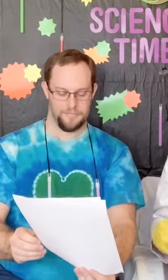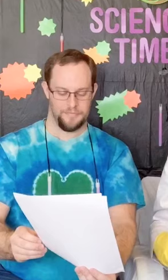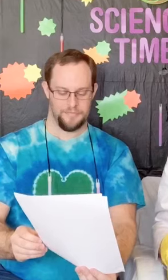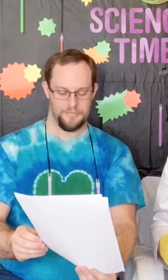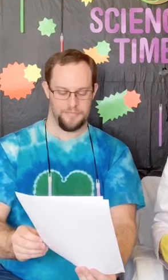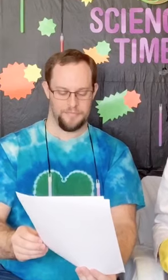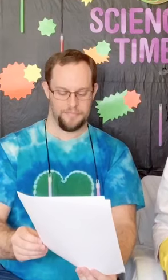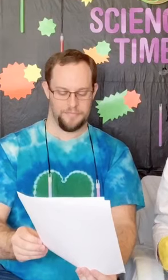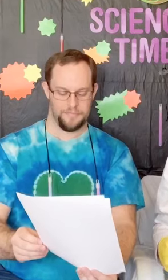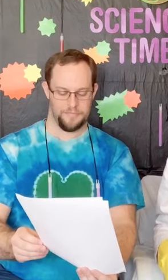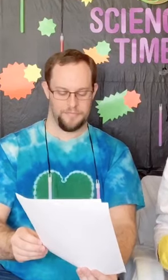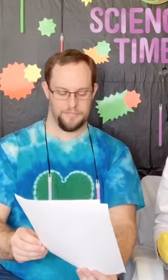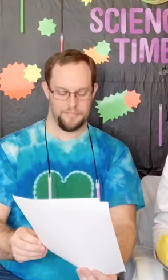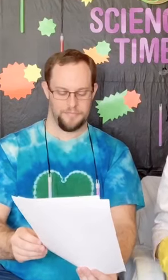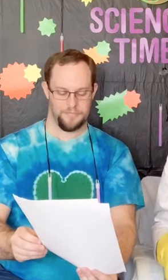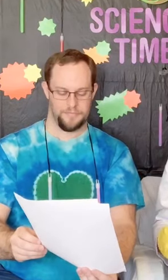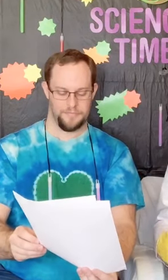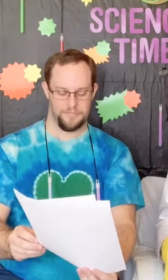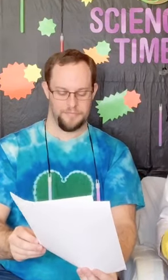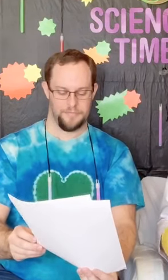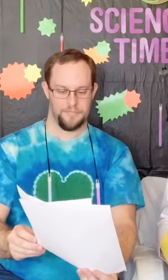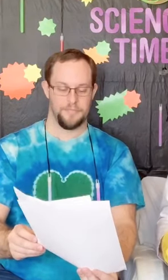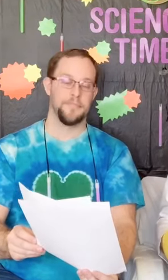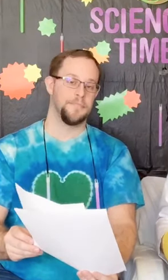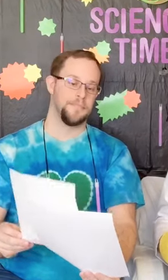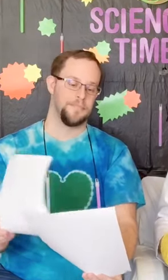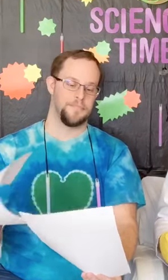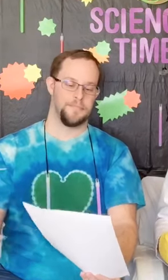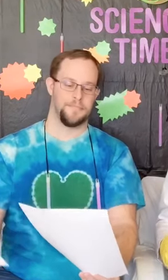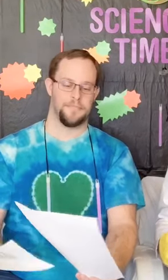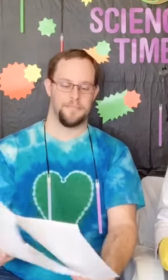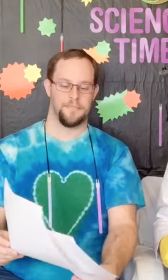And he shook hands with a majorette on my journey of a germ.